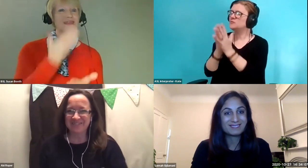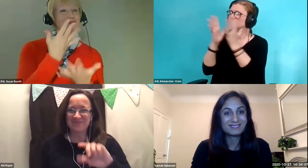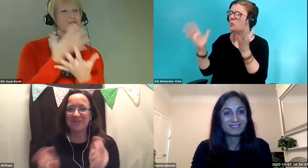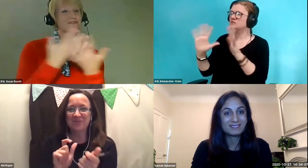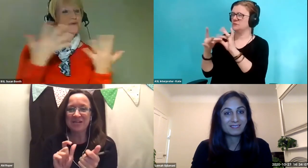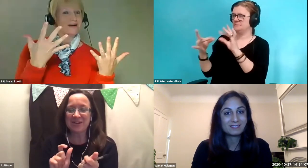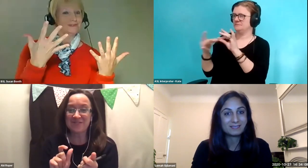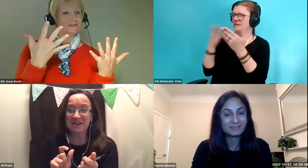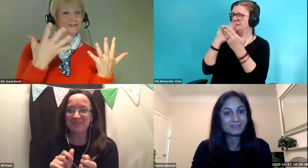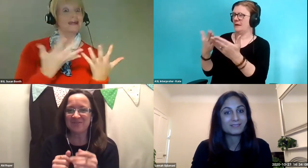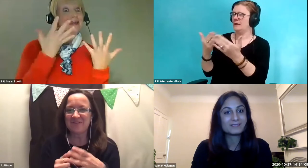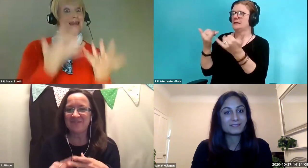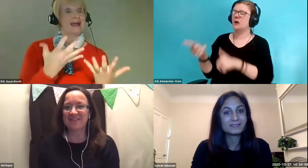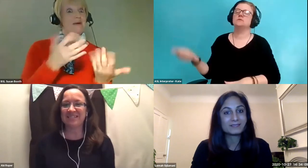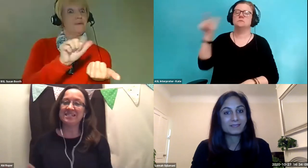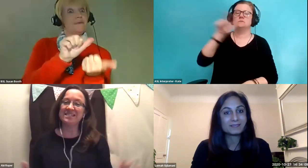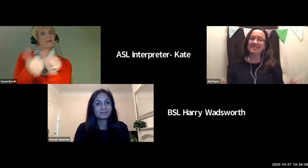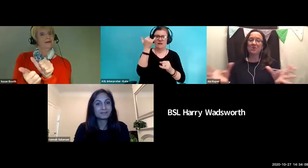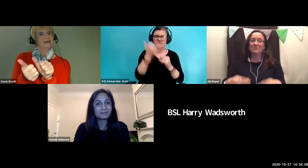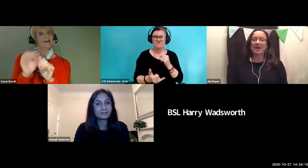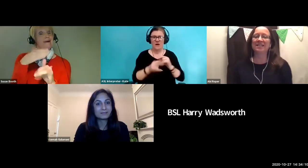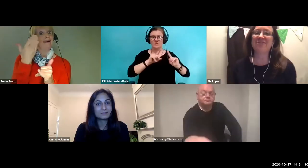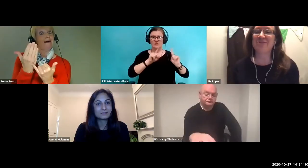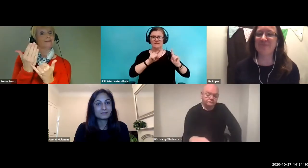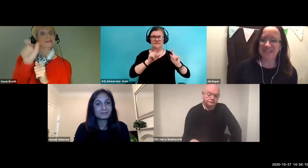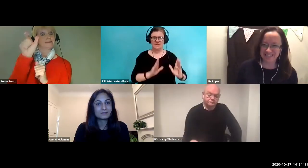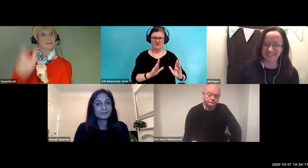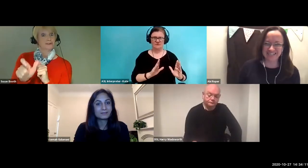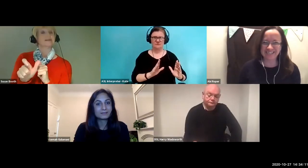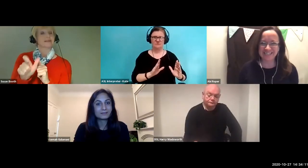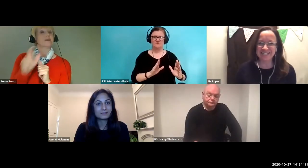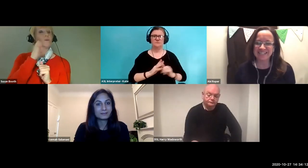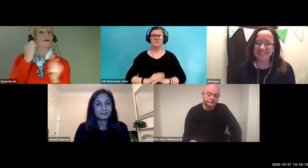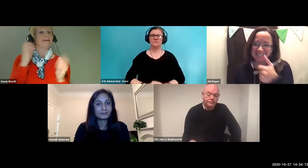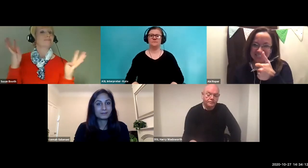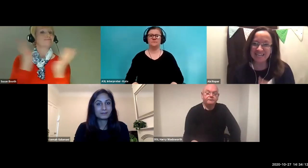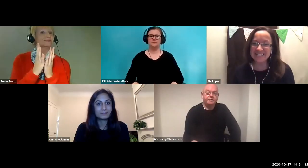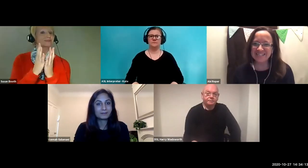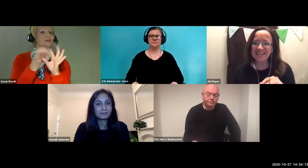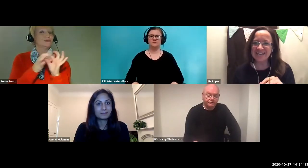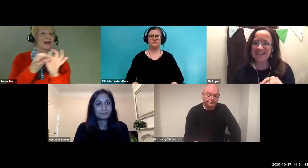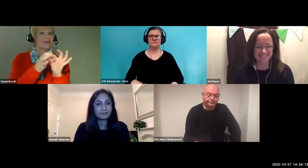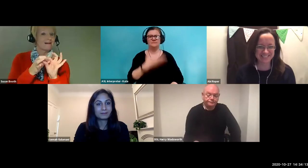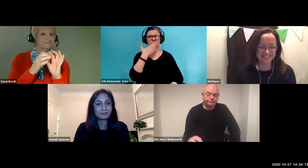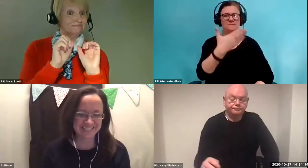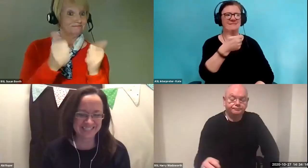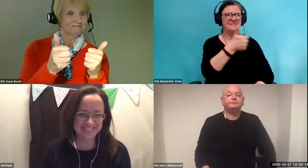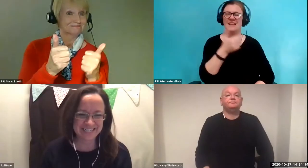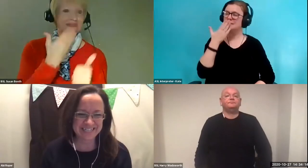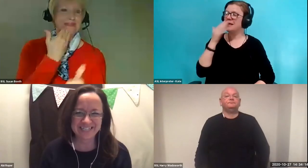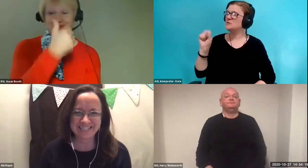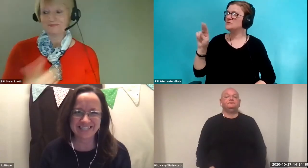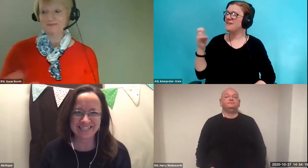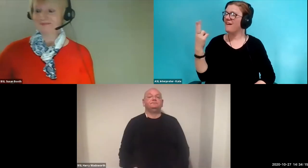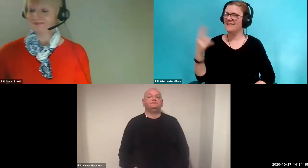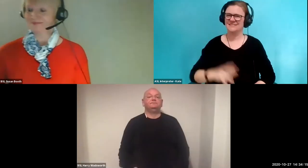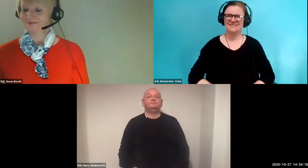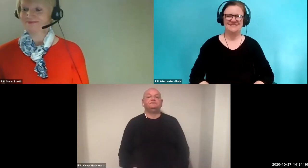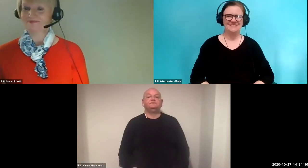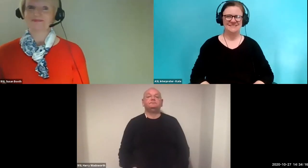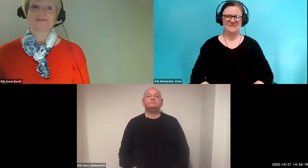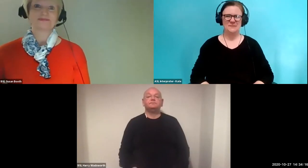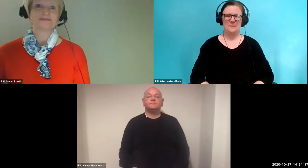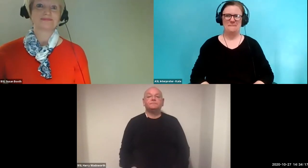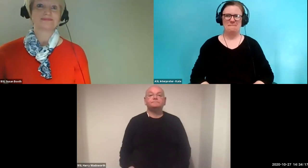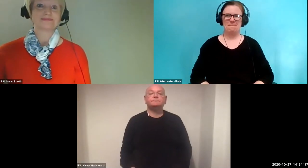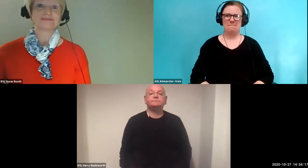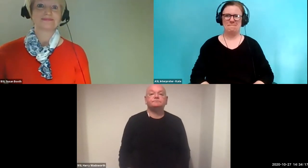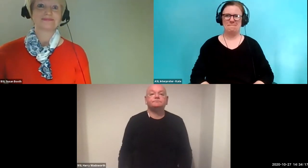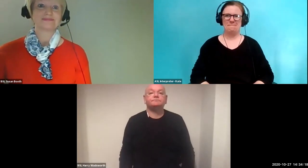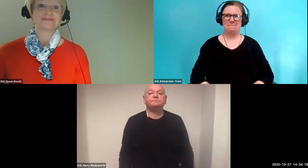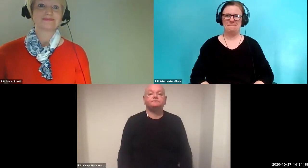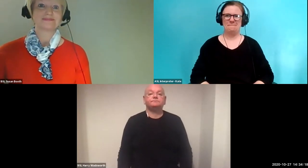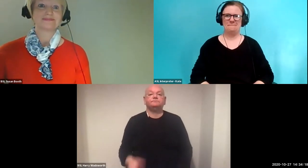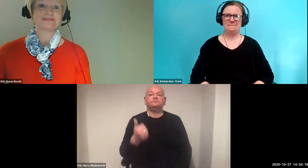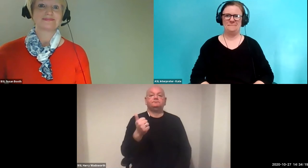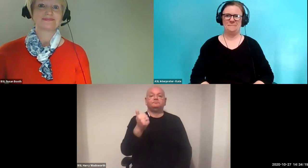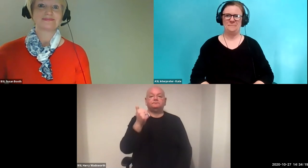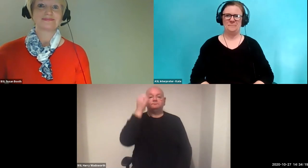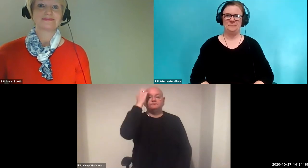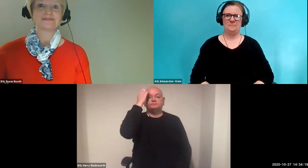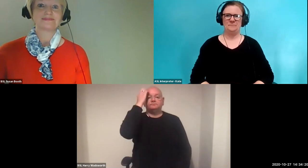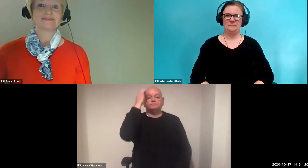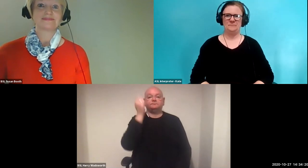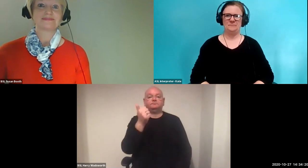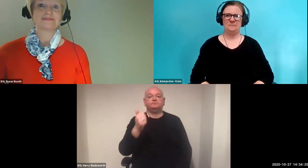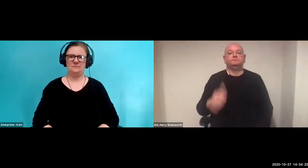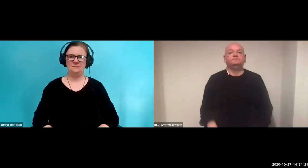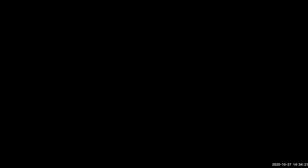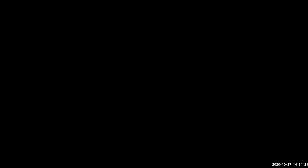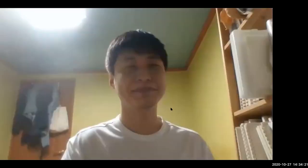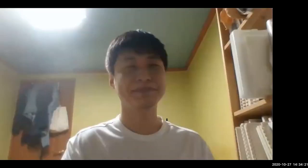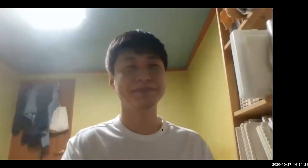we'll switch over now to our final attendee and then we'll come back as a group thank you Sannah